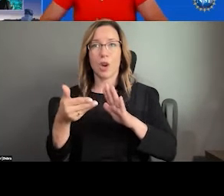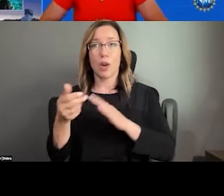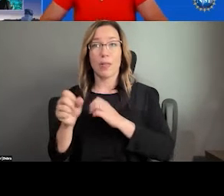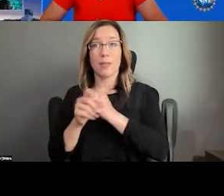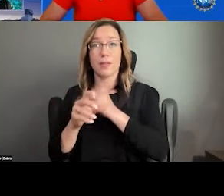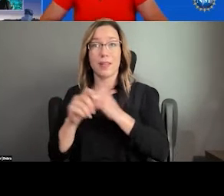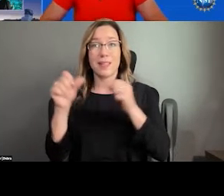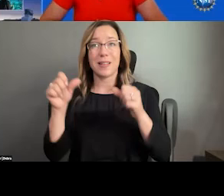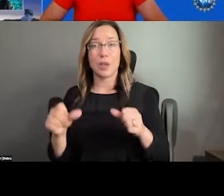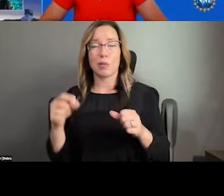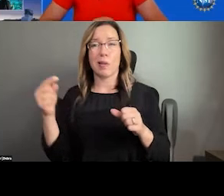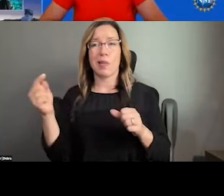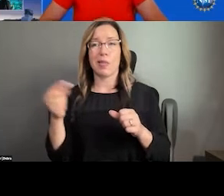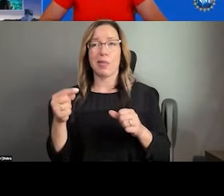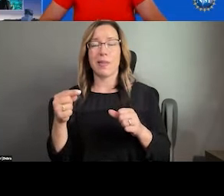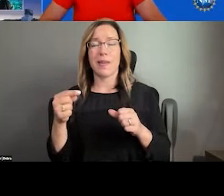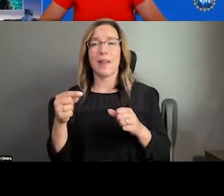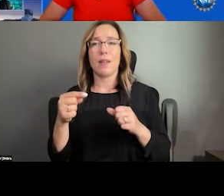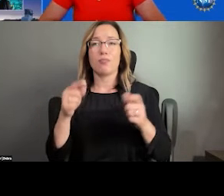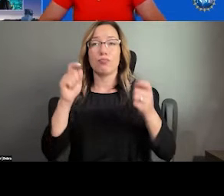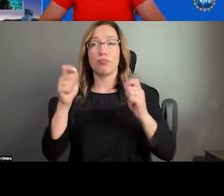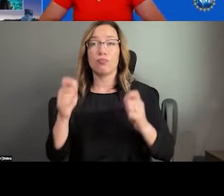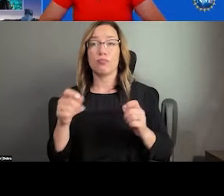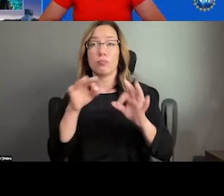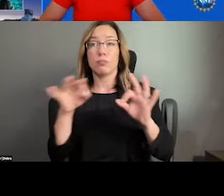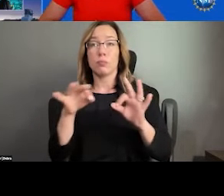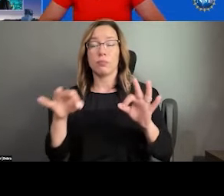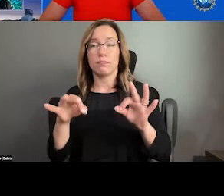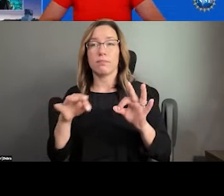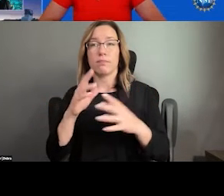that particular language to meet the specific needs and